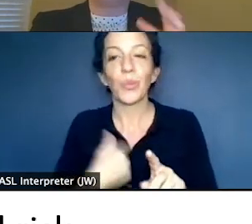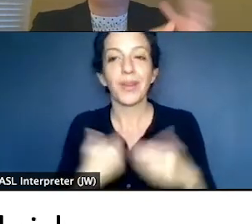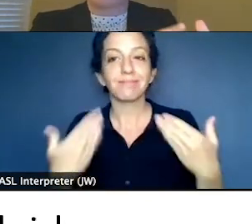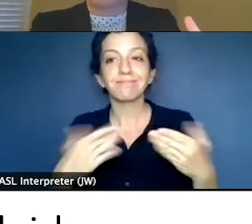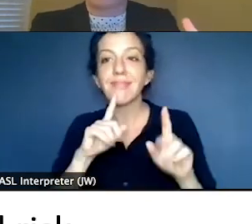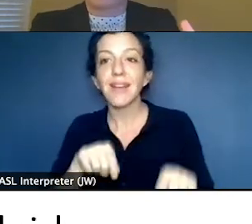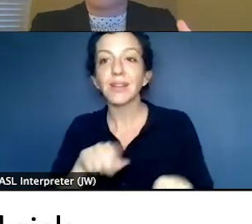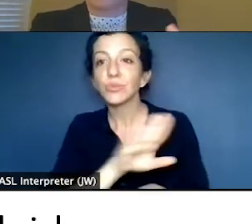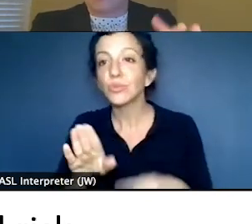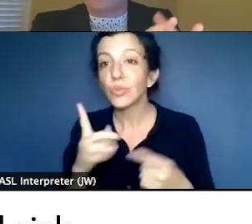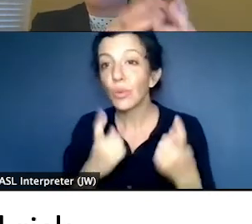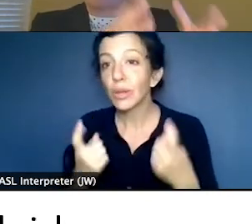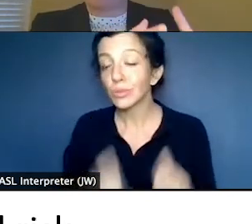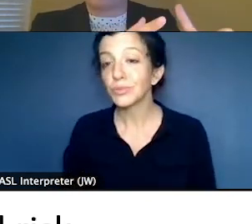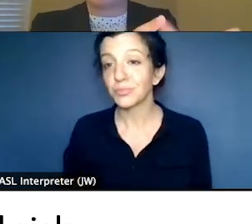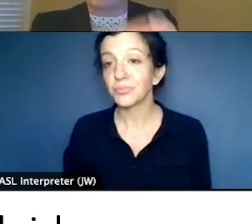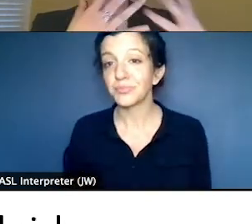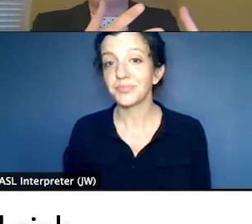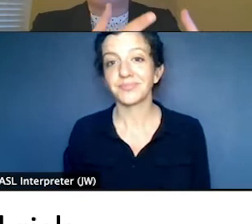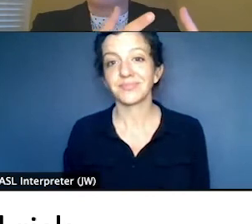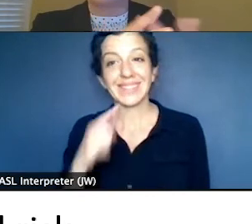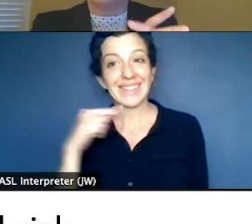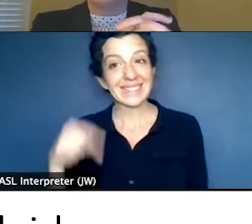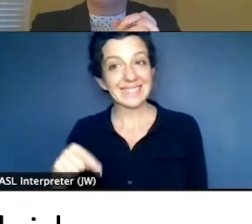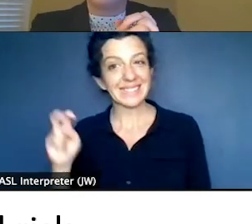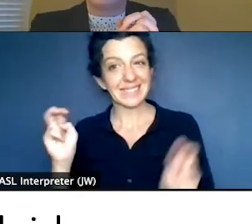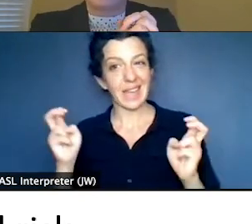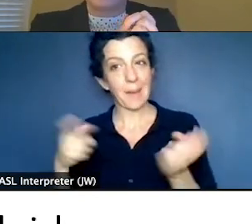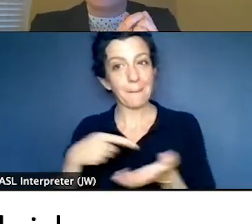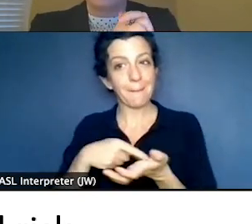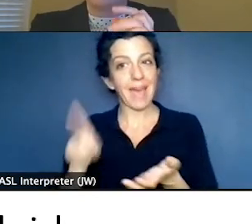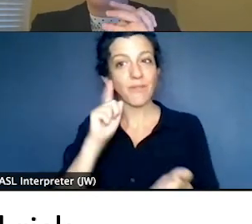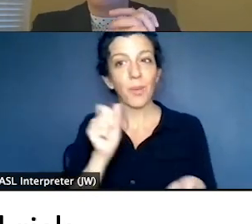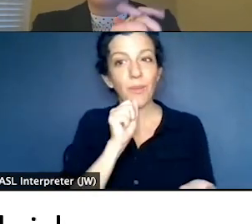or not appearing in court if they were released. And how this works is basically individuals who are convicted